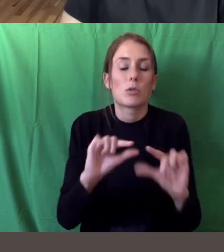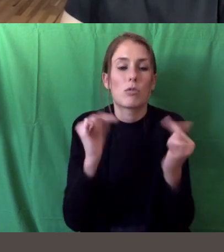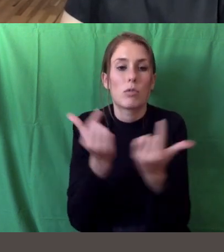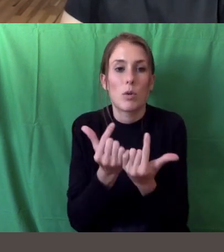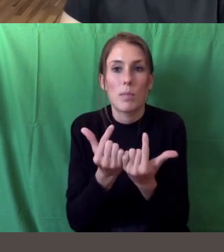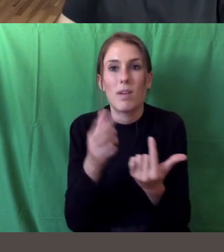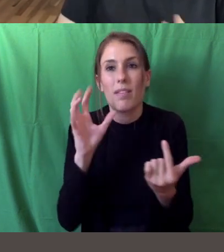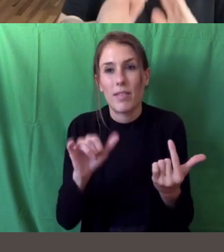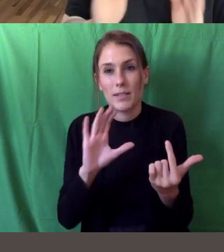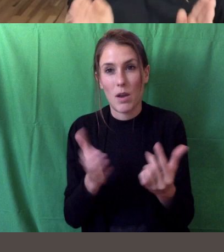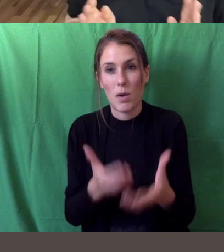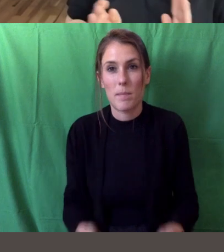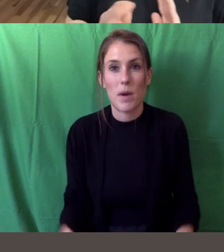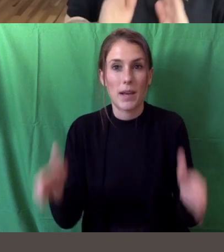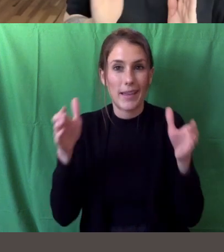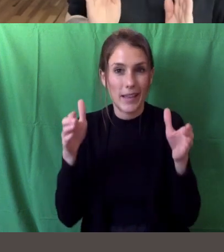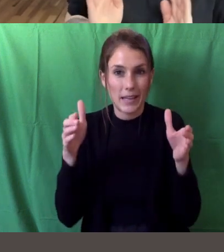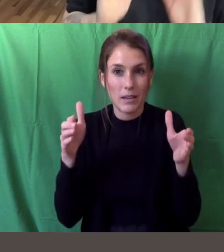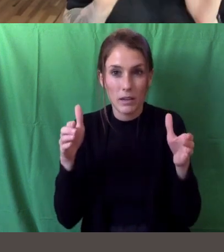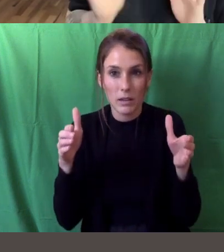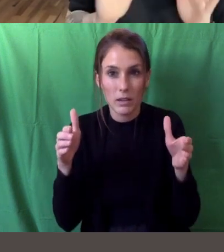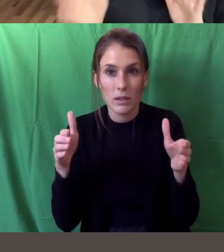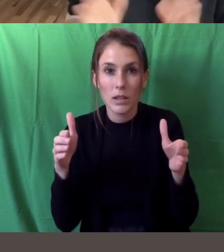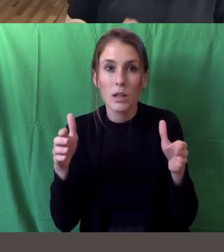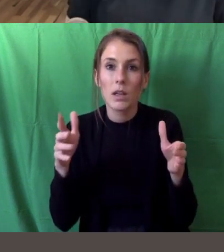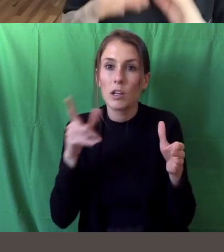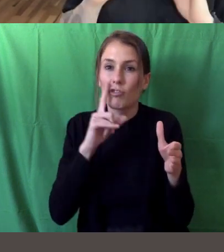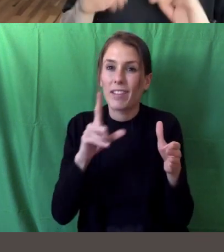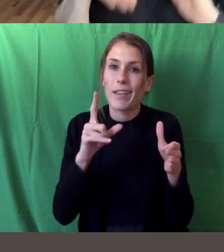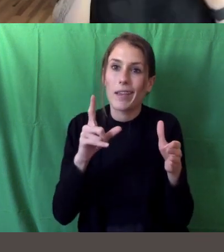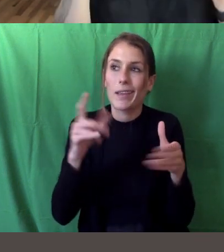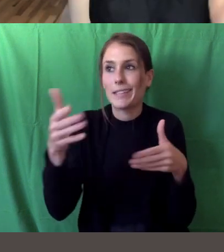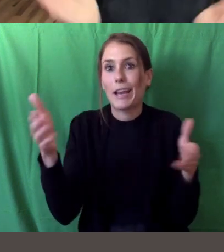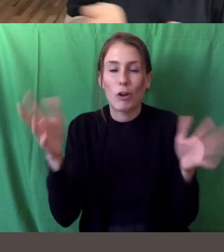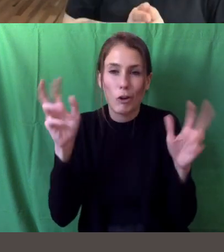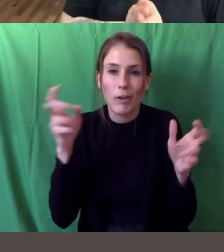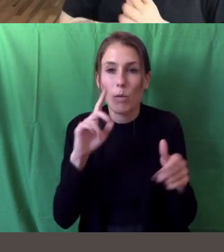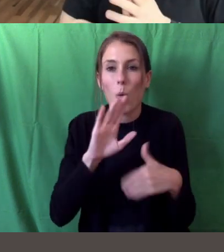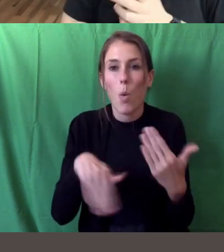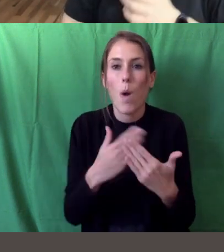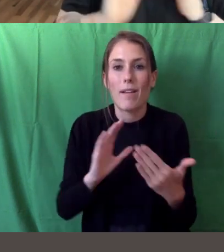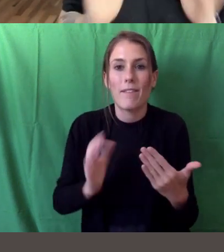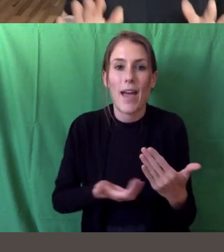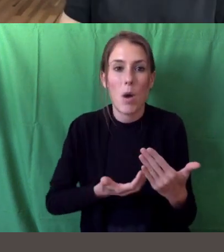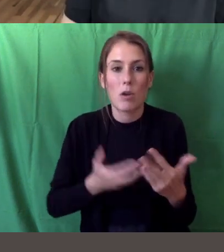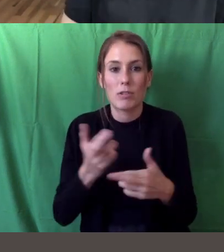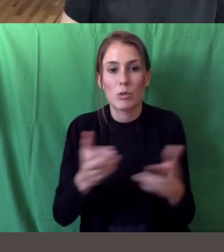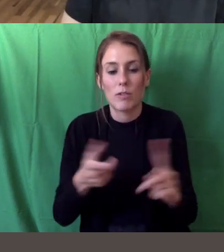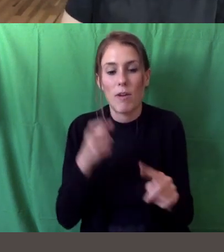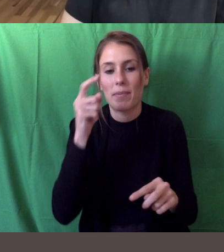which is kind of our bucket or container, but container is sort of an overloaded term for all of our resources for this application.